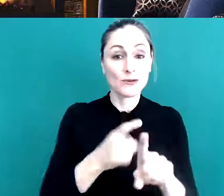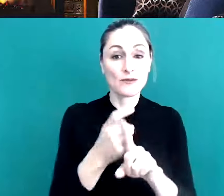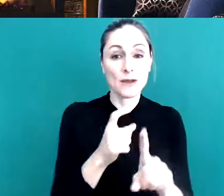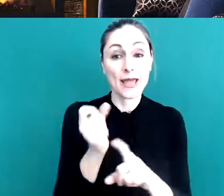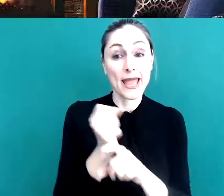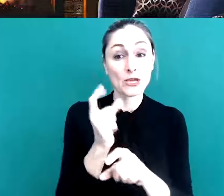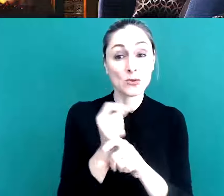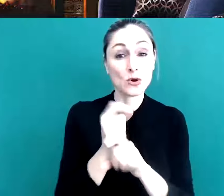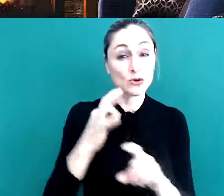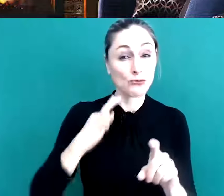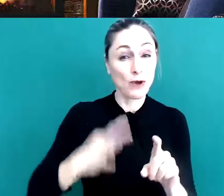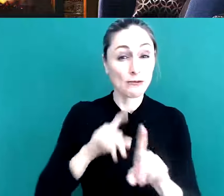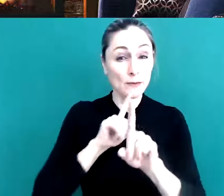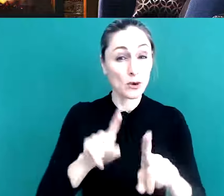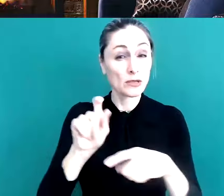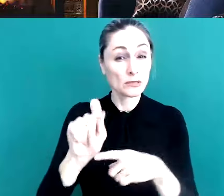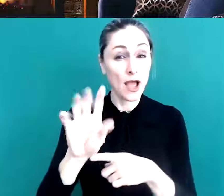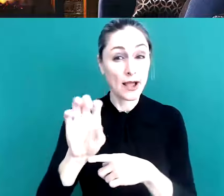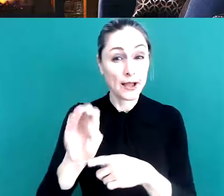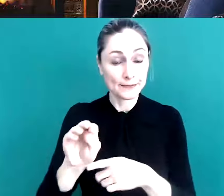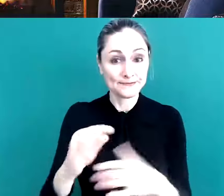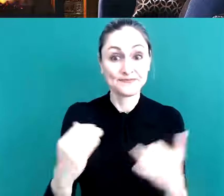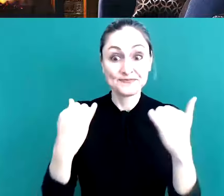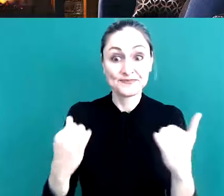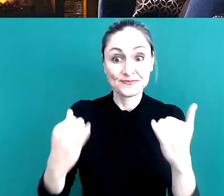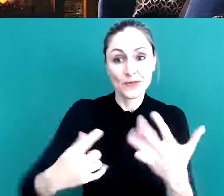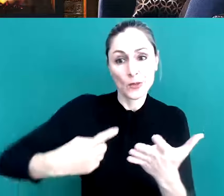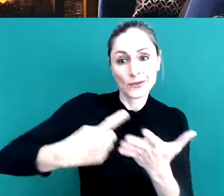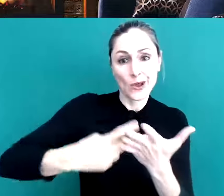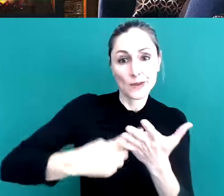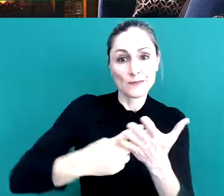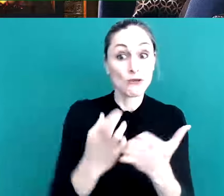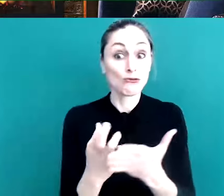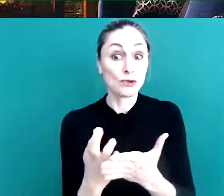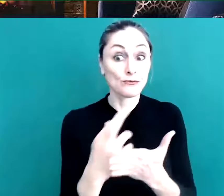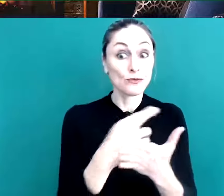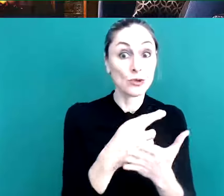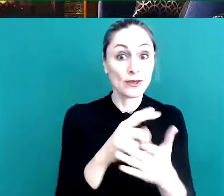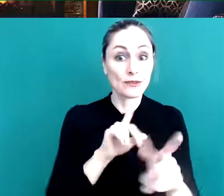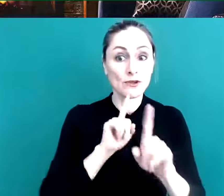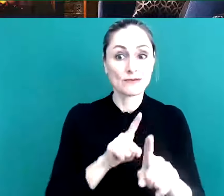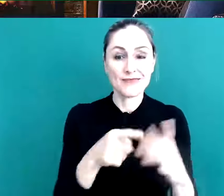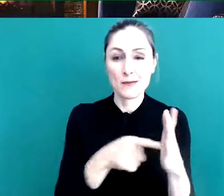So today let's talk about reviewing those reports. I want to show you this great tool from our